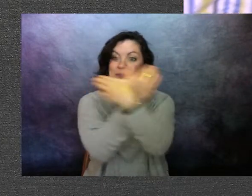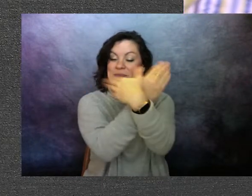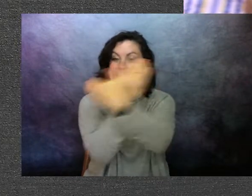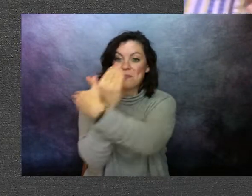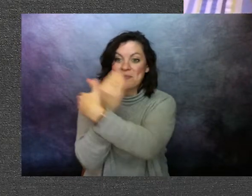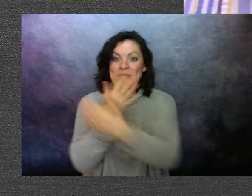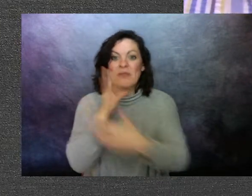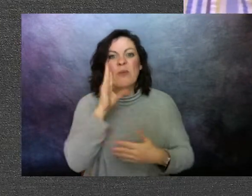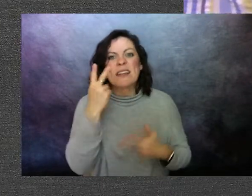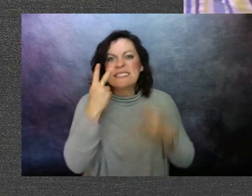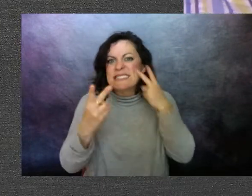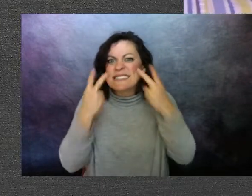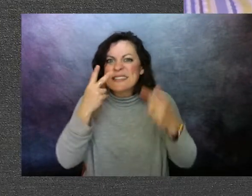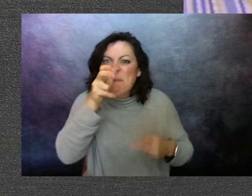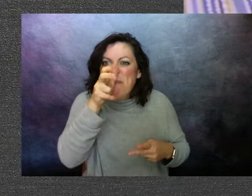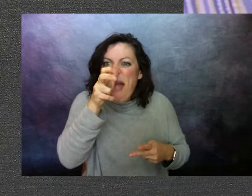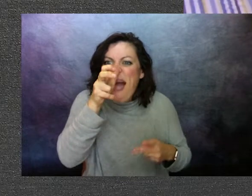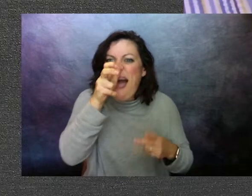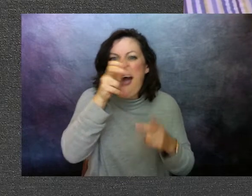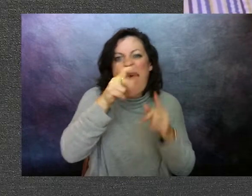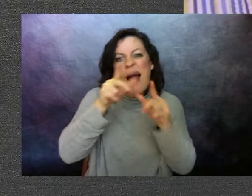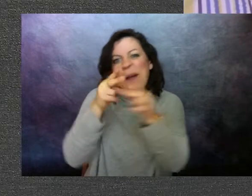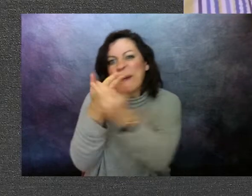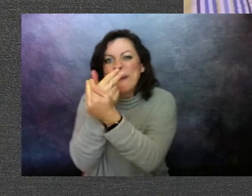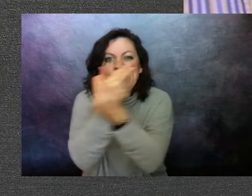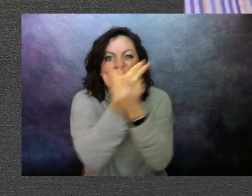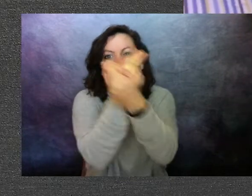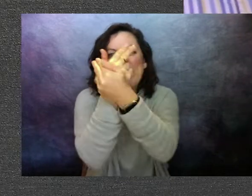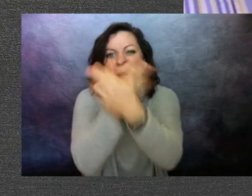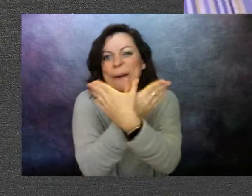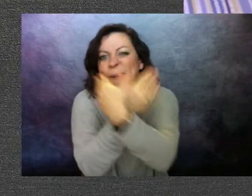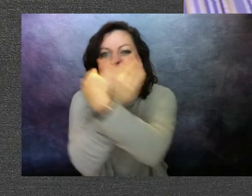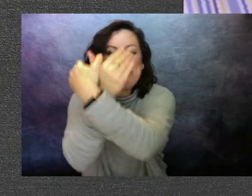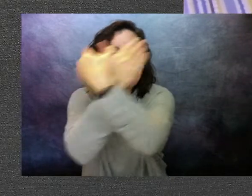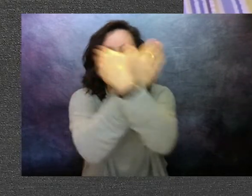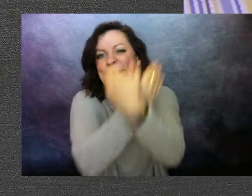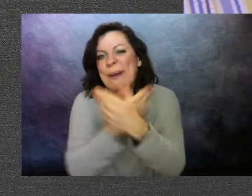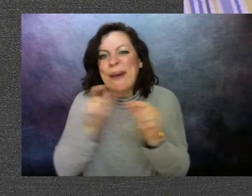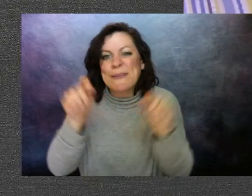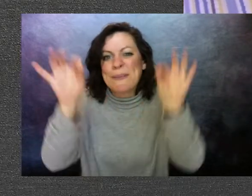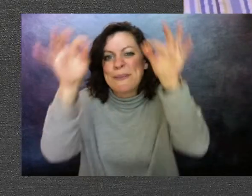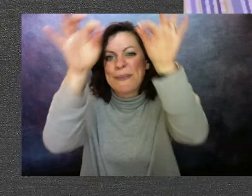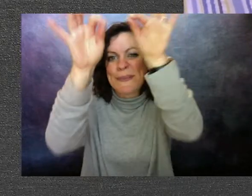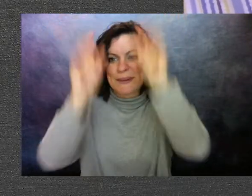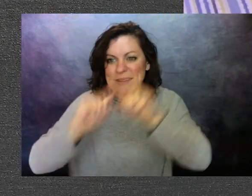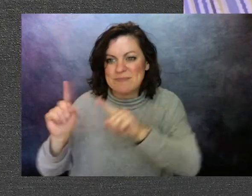the bugs come out and it's starting to get warmer outside. What do you think? Show me a number.